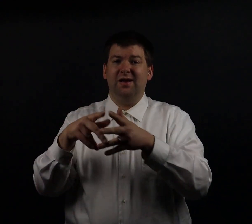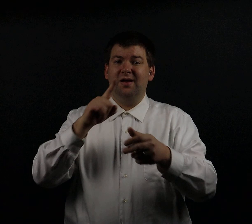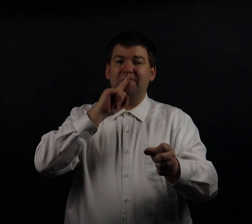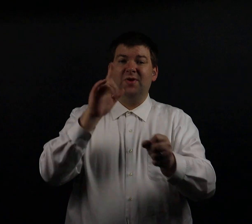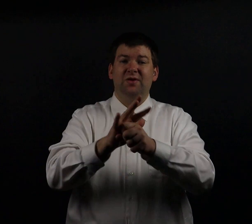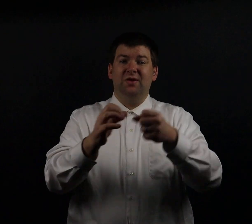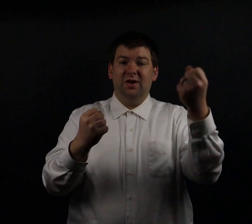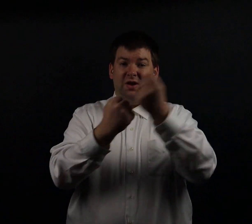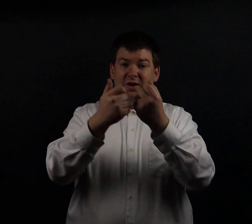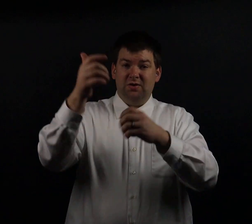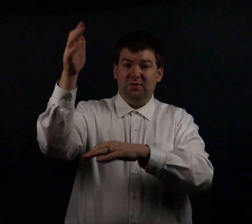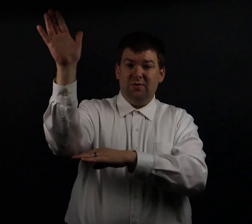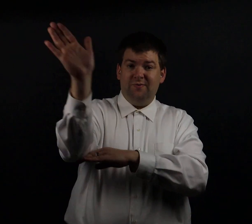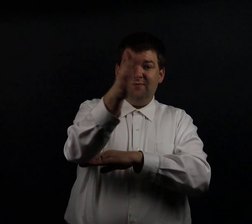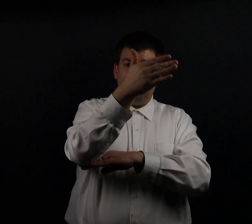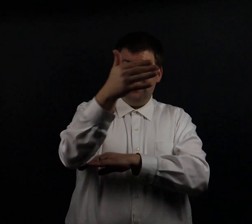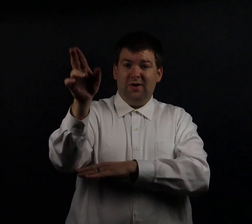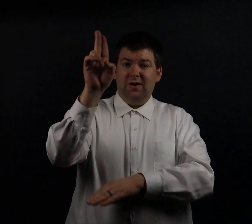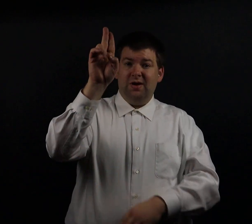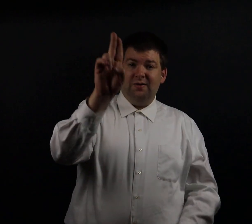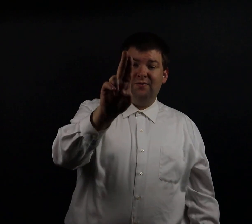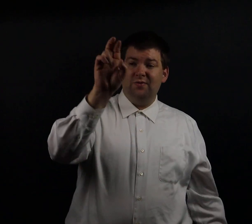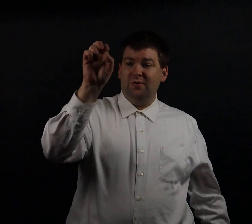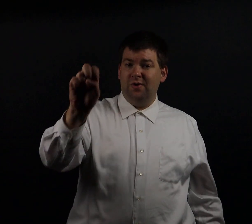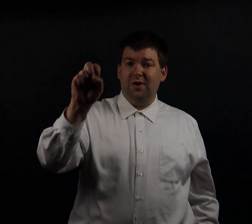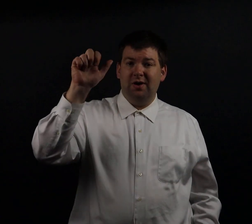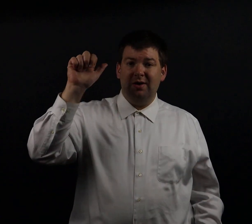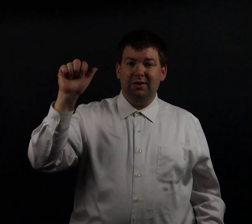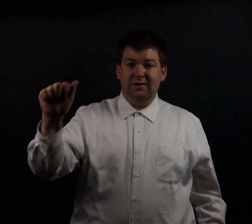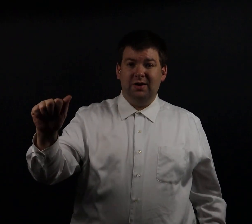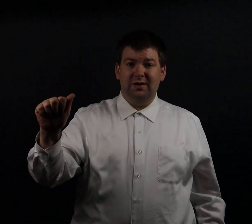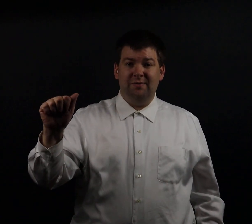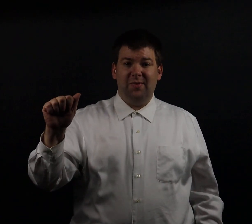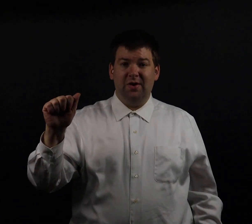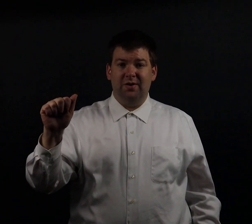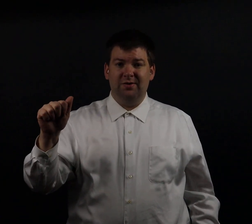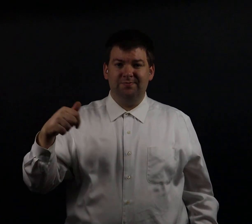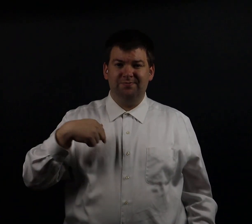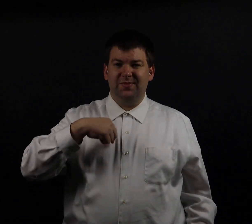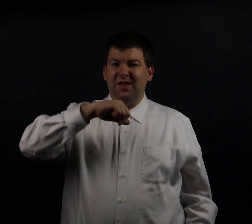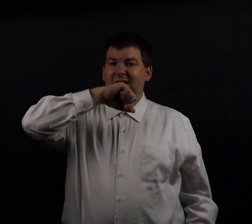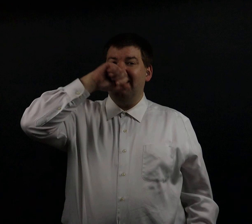I pledge allegiance to the flag of the United States of America